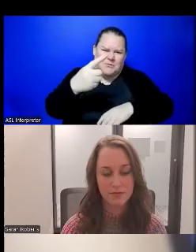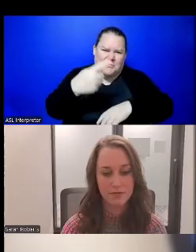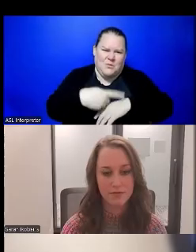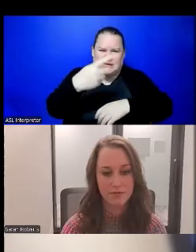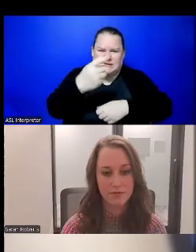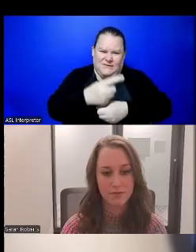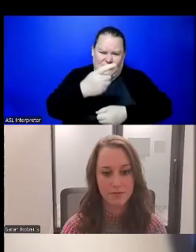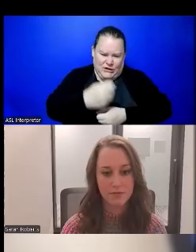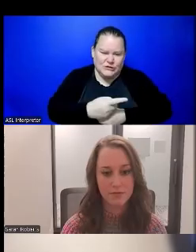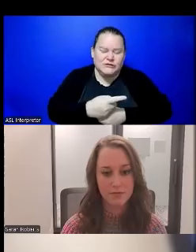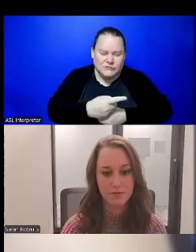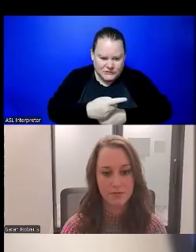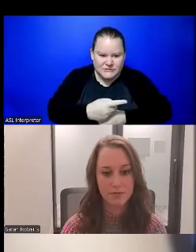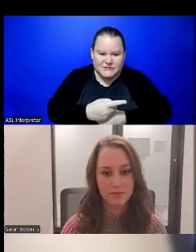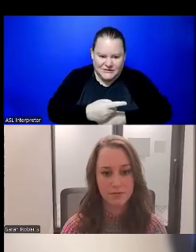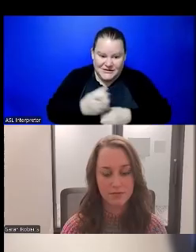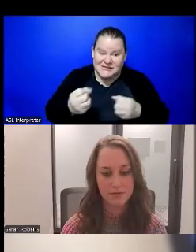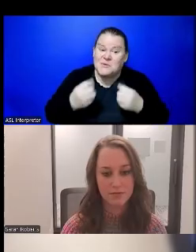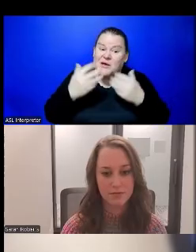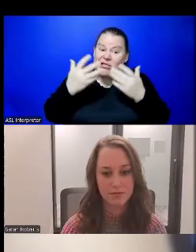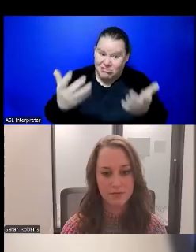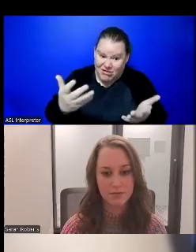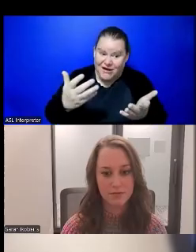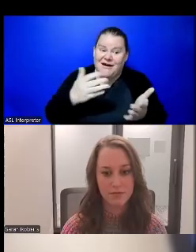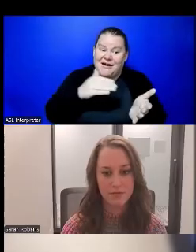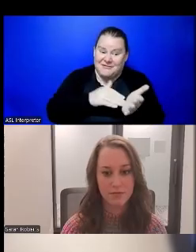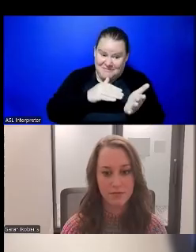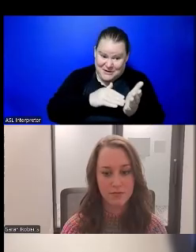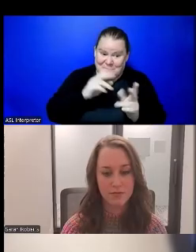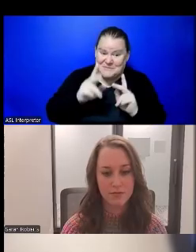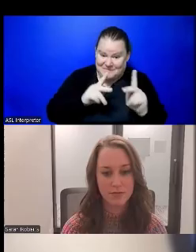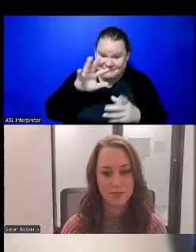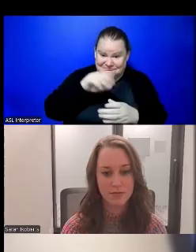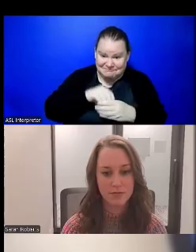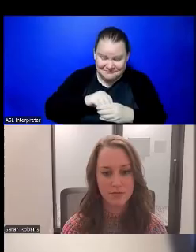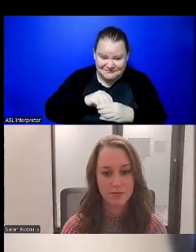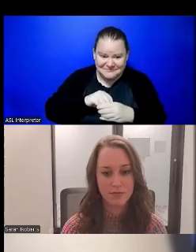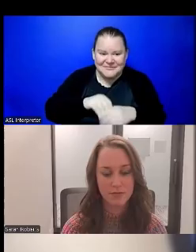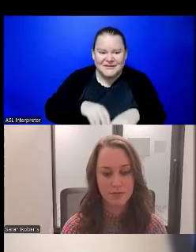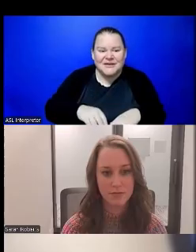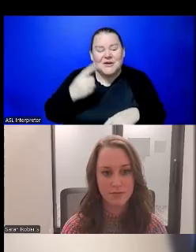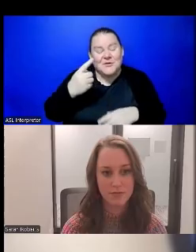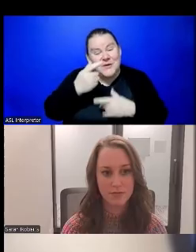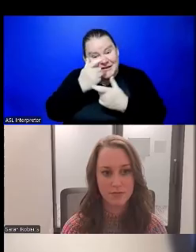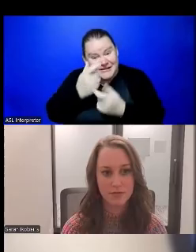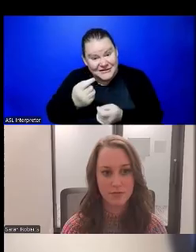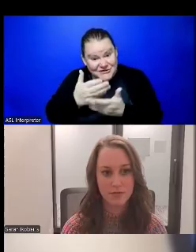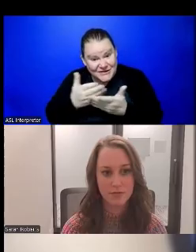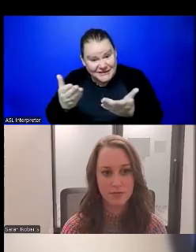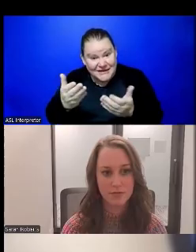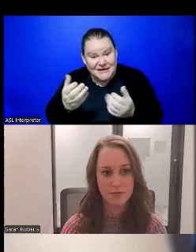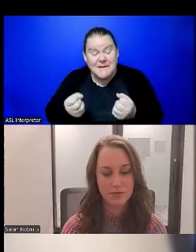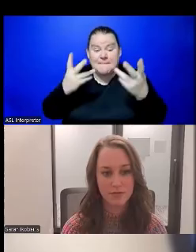just a lot, a lot of medical folks, one of the most interesting things that I find many, many genetic disorders